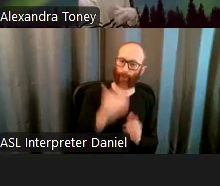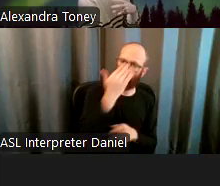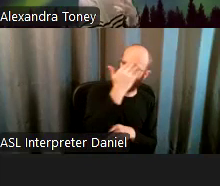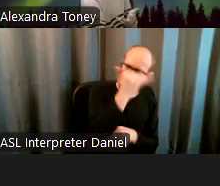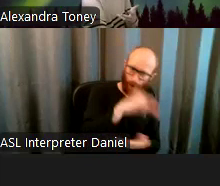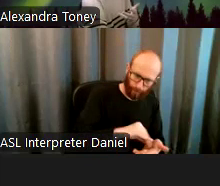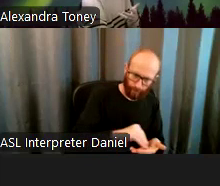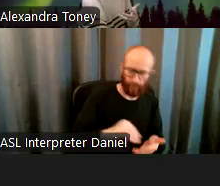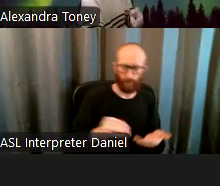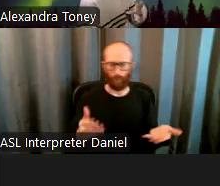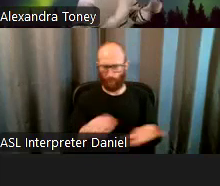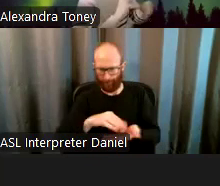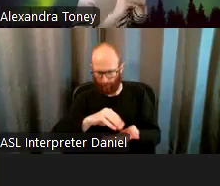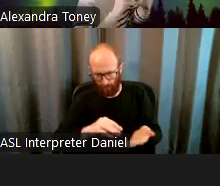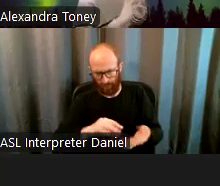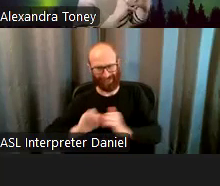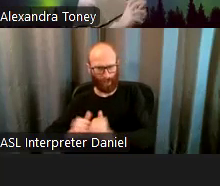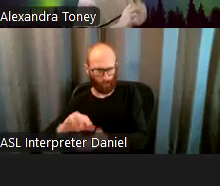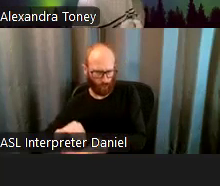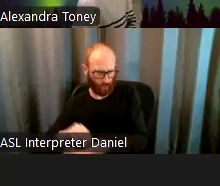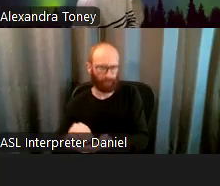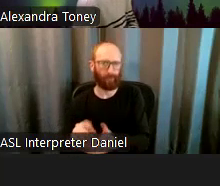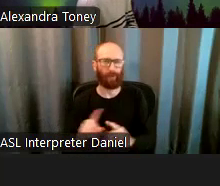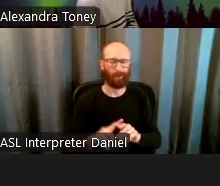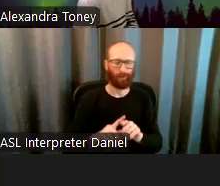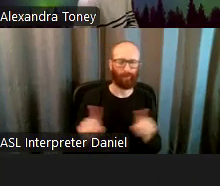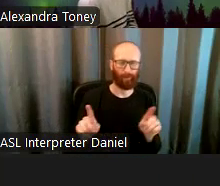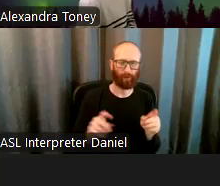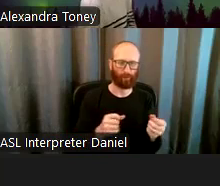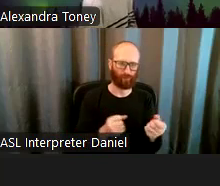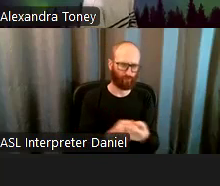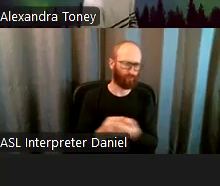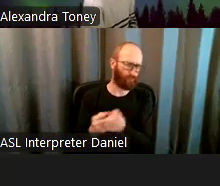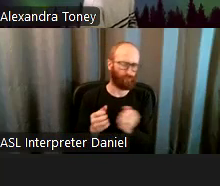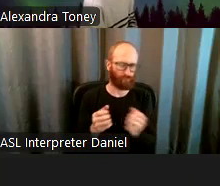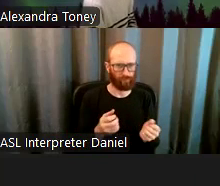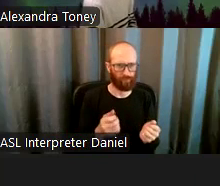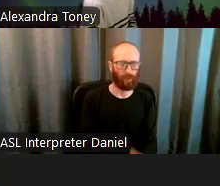and the how of learning in different ways support students to engage. So there's a wealth of